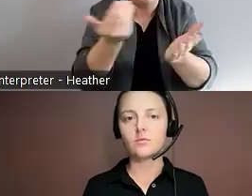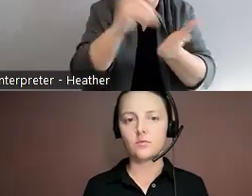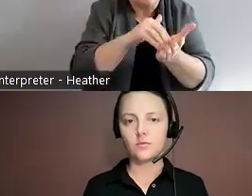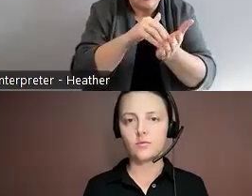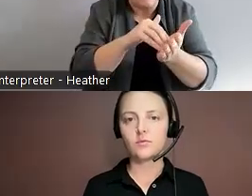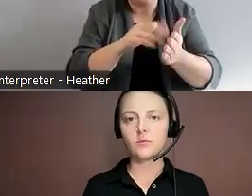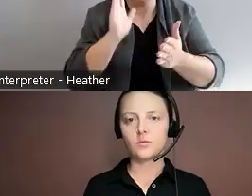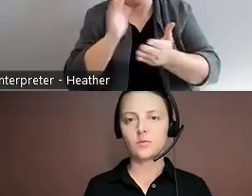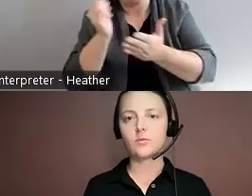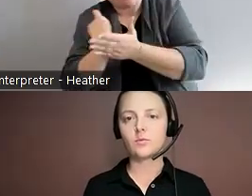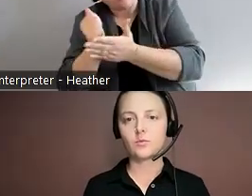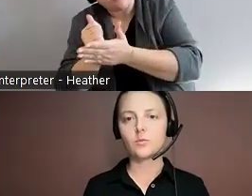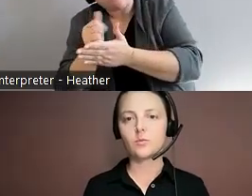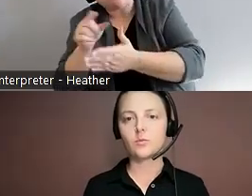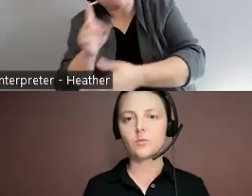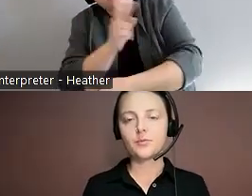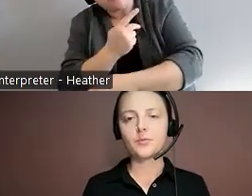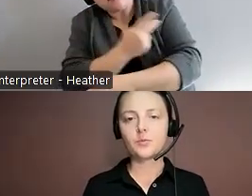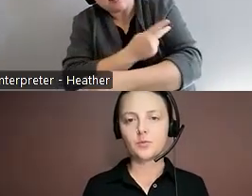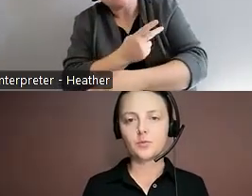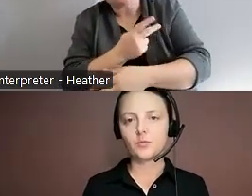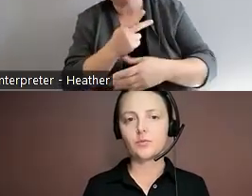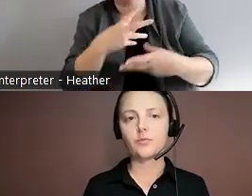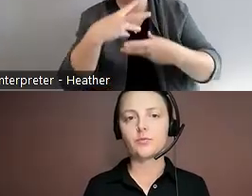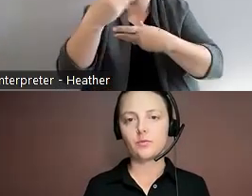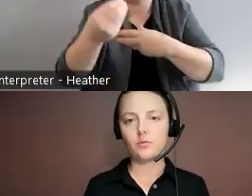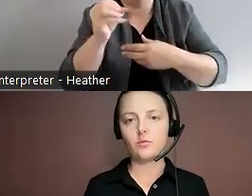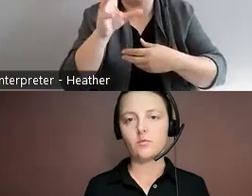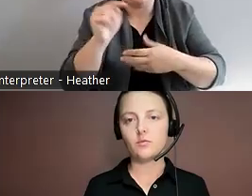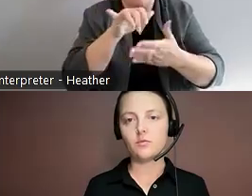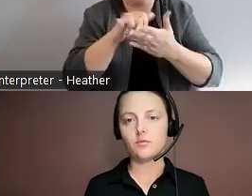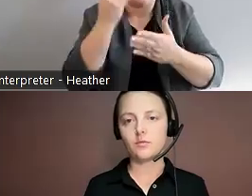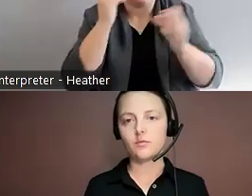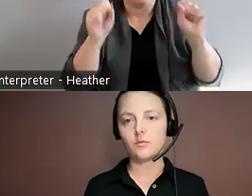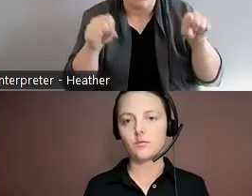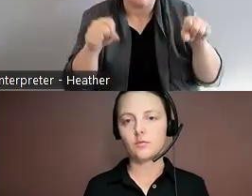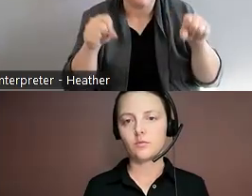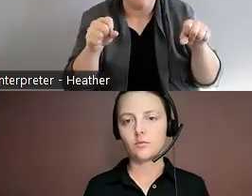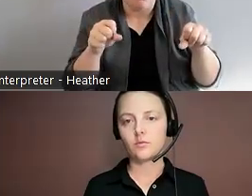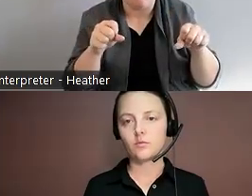patients to get out of restraints and seclusion as quickly as is possible. Um and uh some behavior